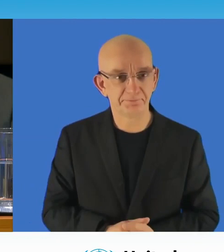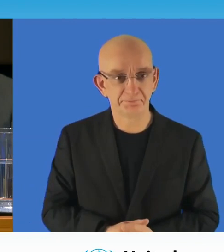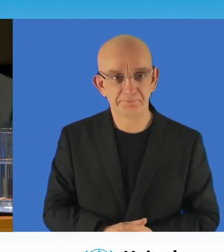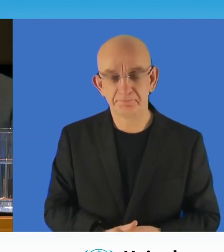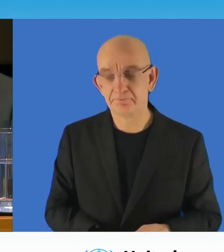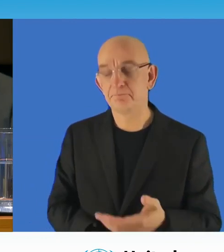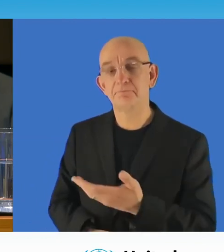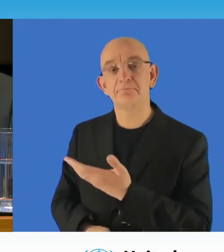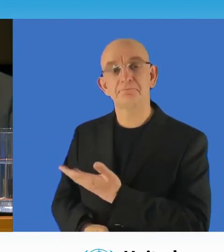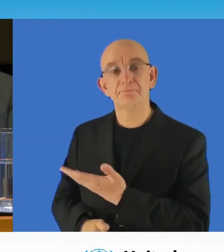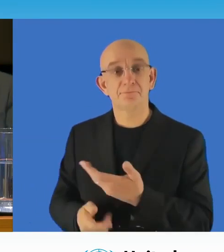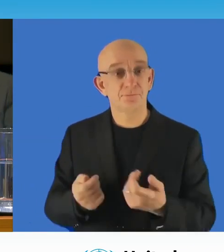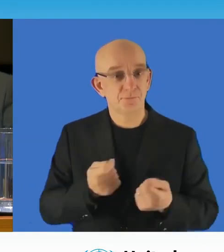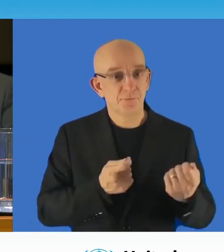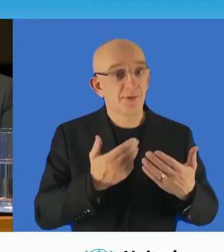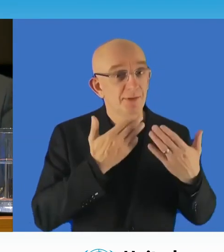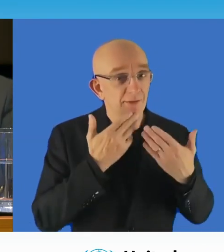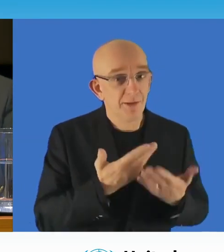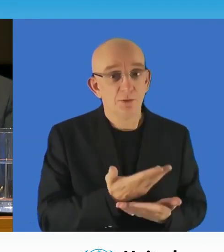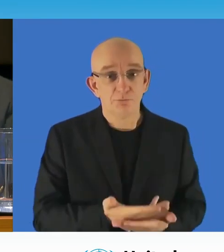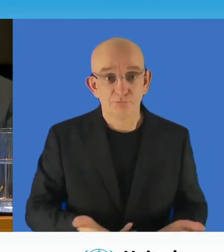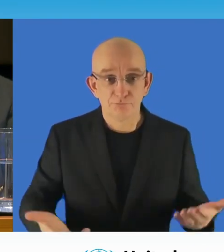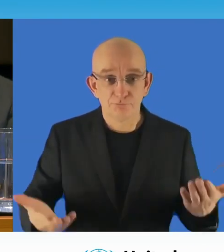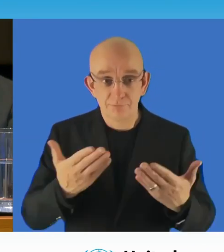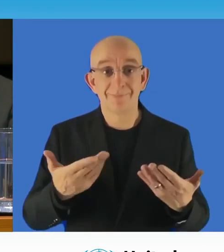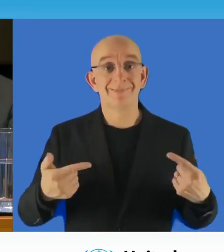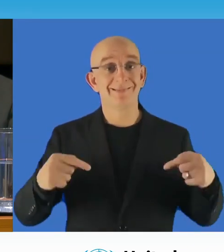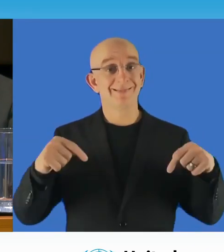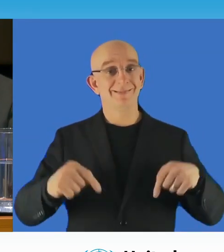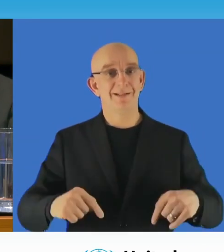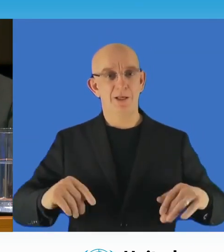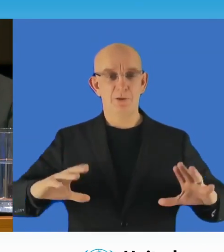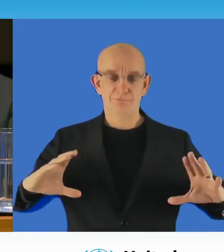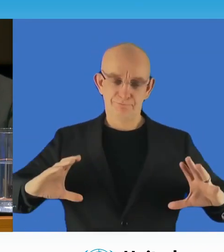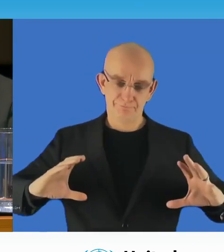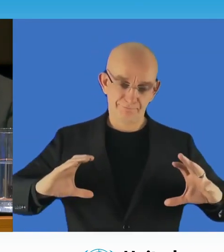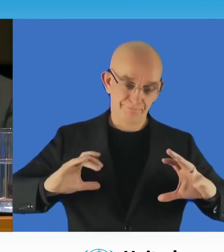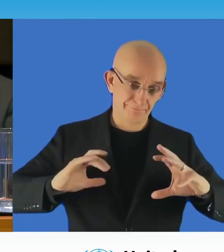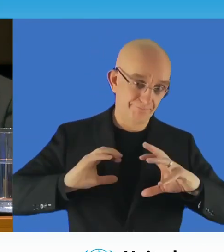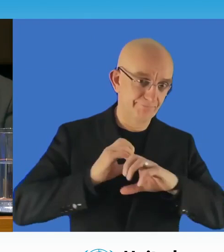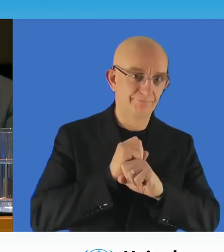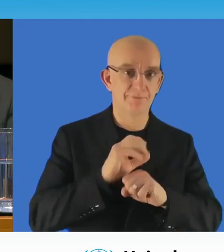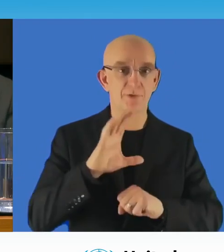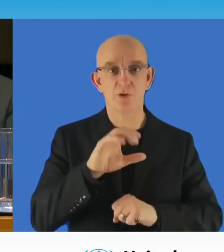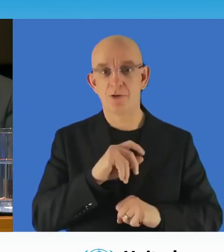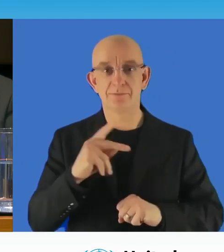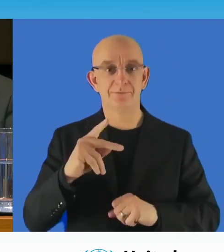year's CP once again we see that the conference comprises the most important International Event